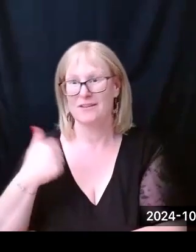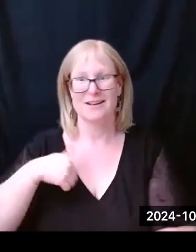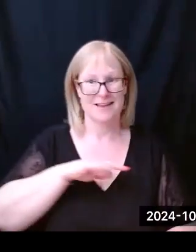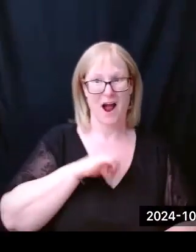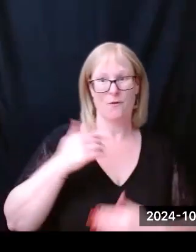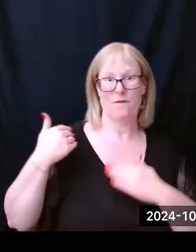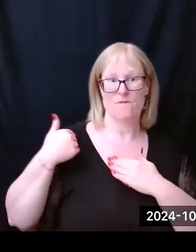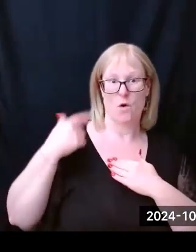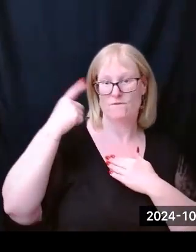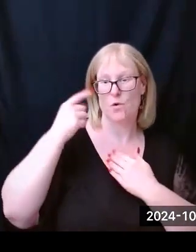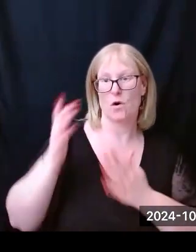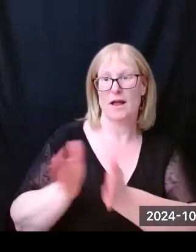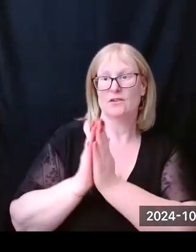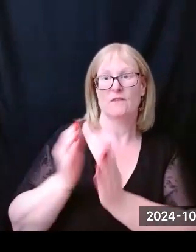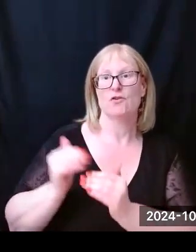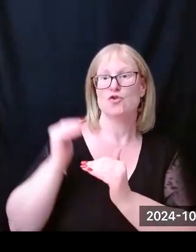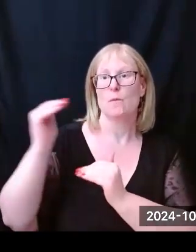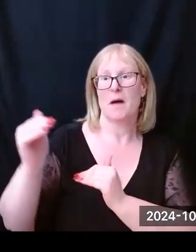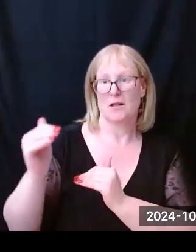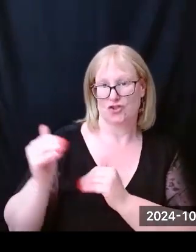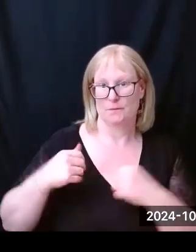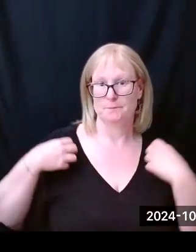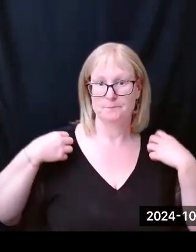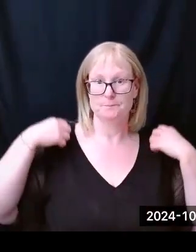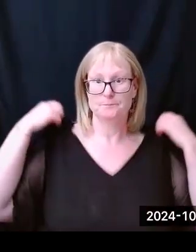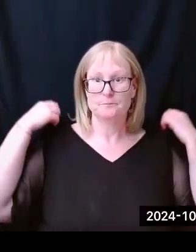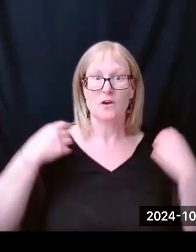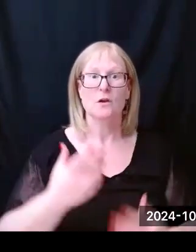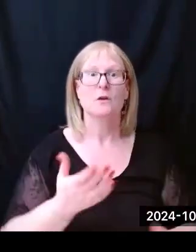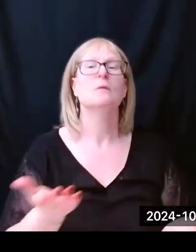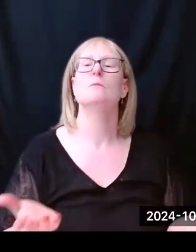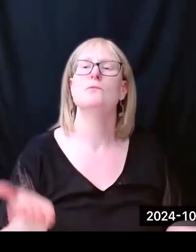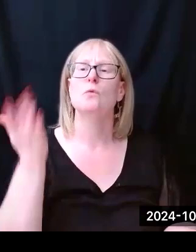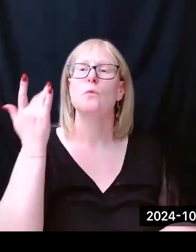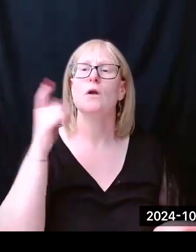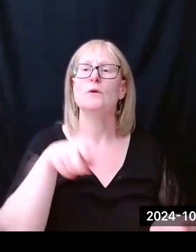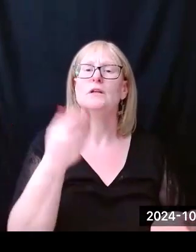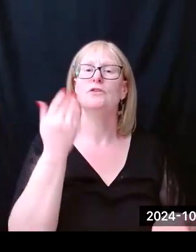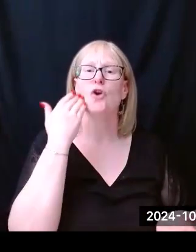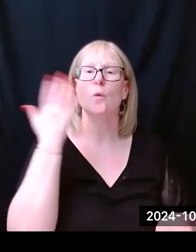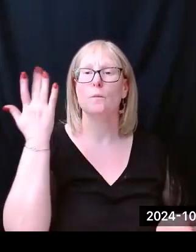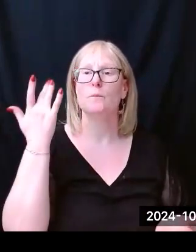Okay, so why do we need to know these things? Because we're human, right? Like, if there's